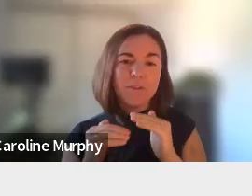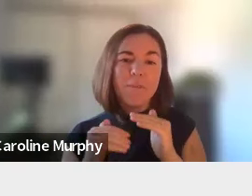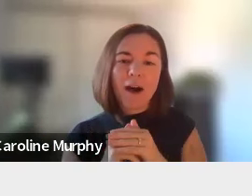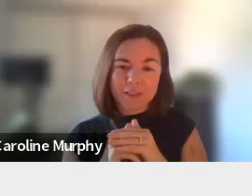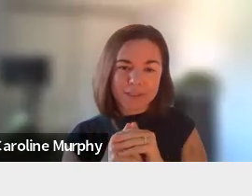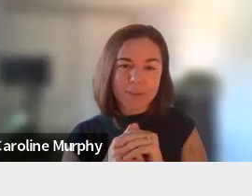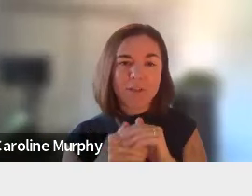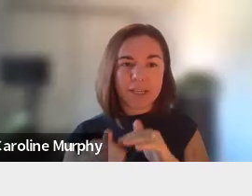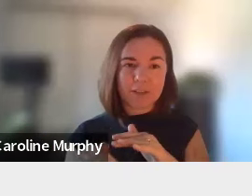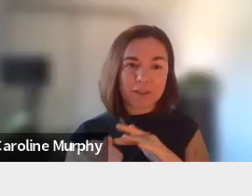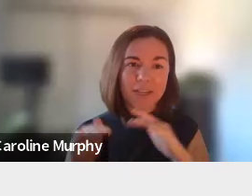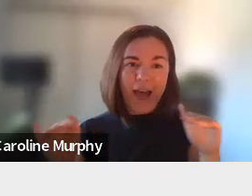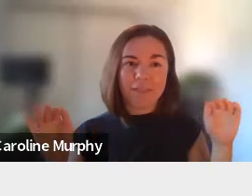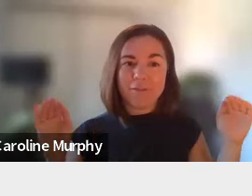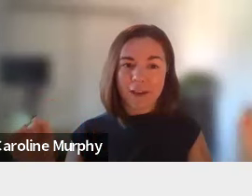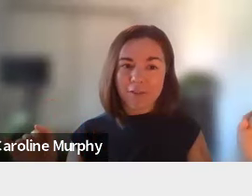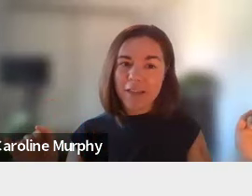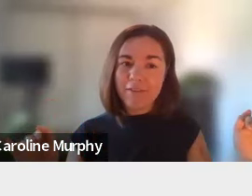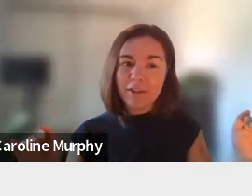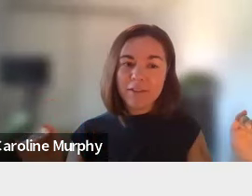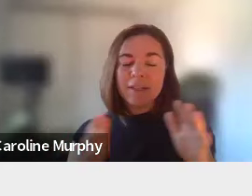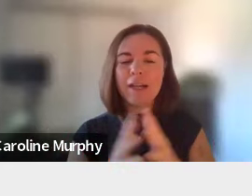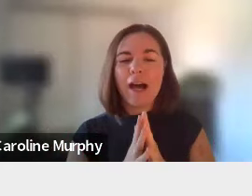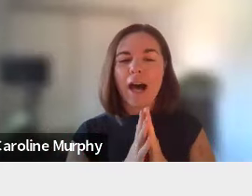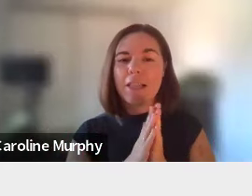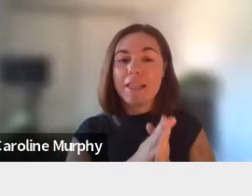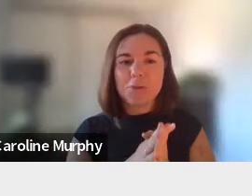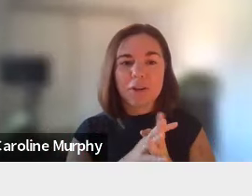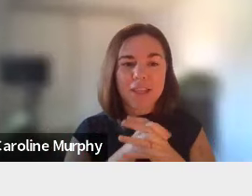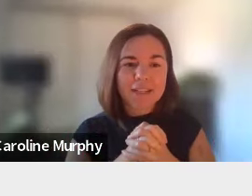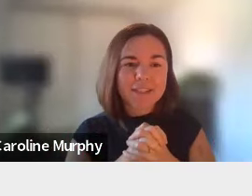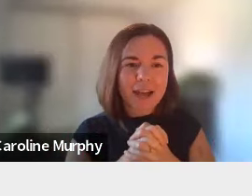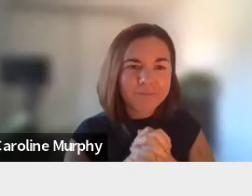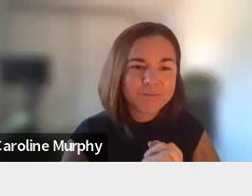with policy, particularly at the federal level. Lily, do you want to go to the next slide?